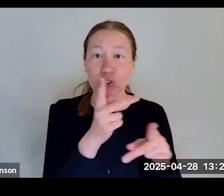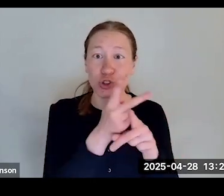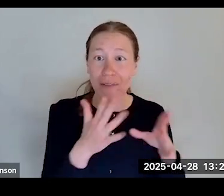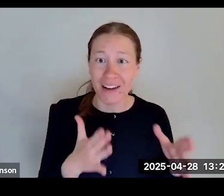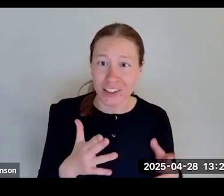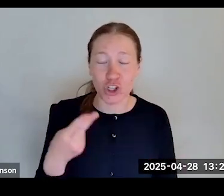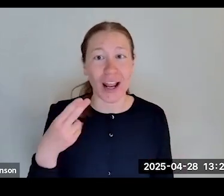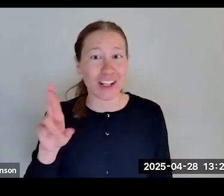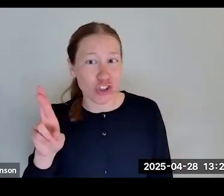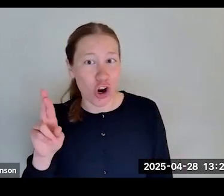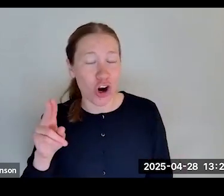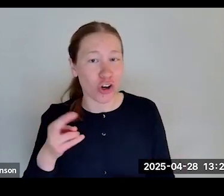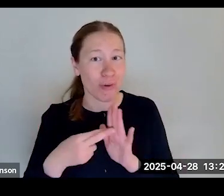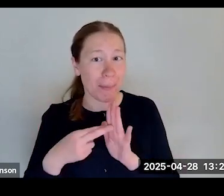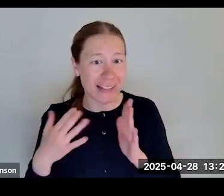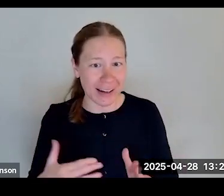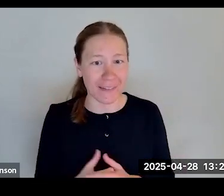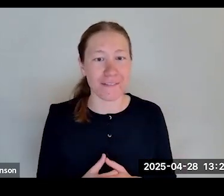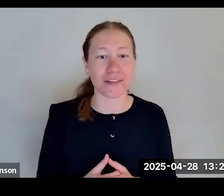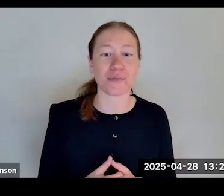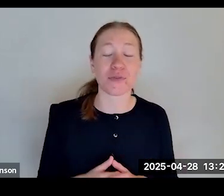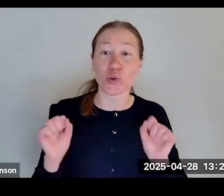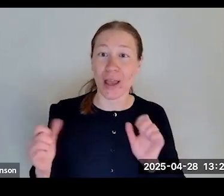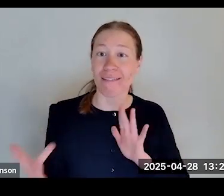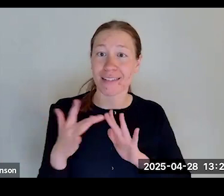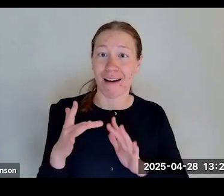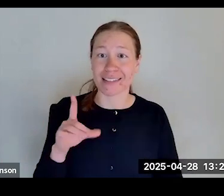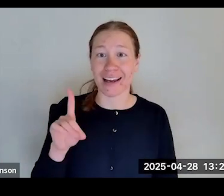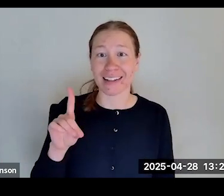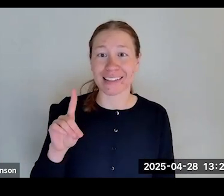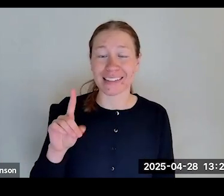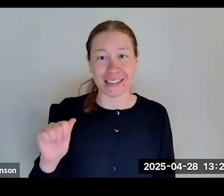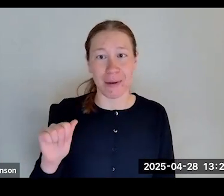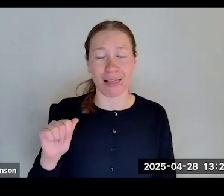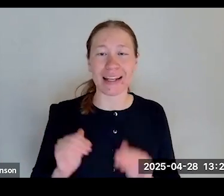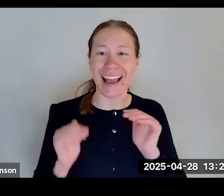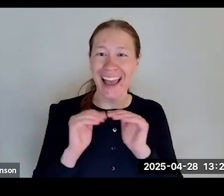Another option is going through the disability equity office where we would facilitate the interactive process